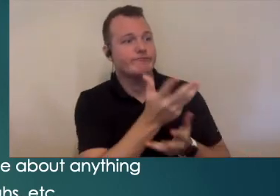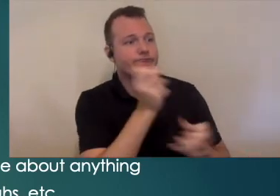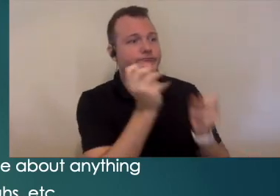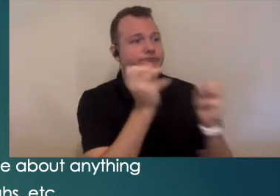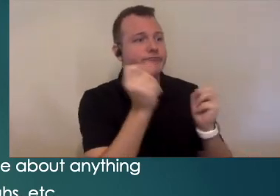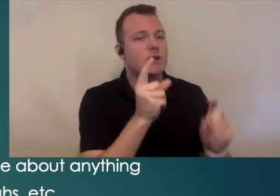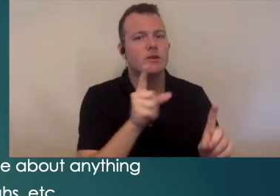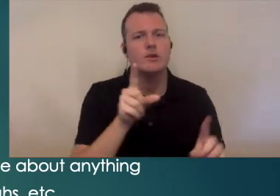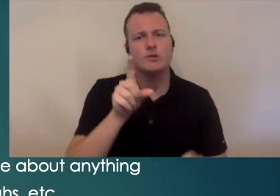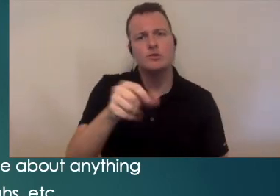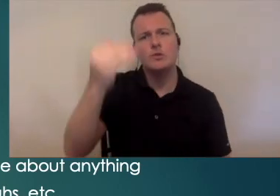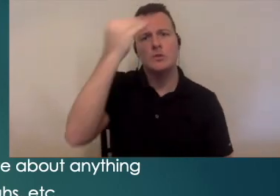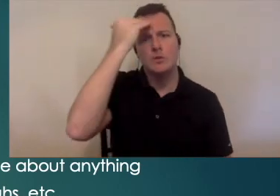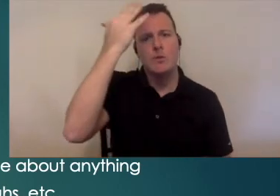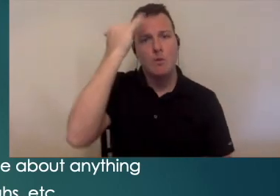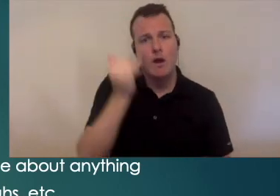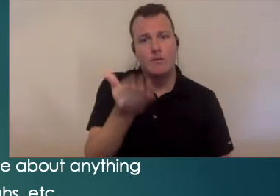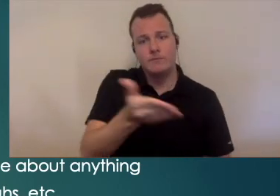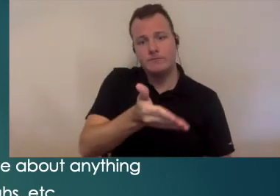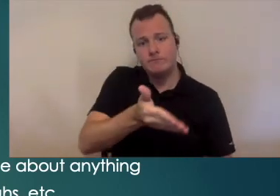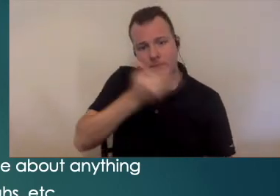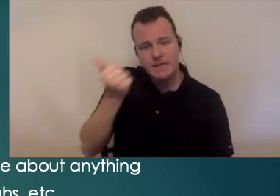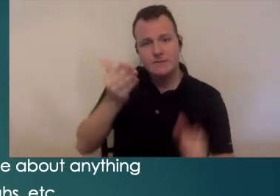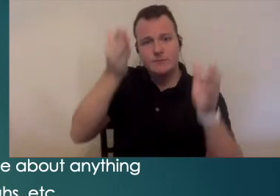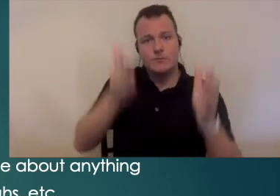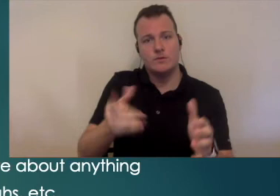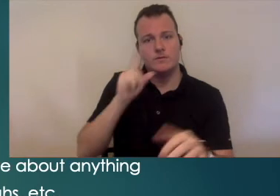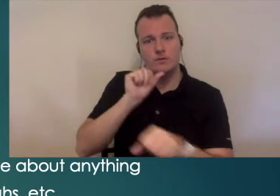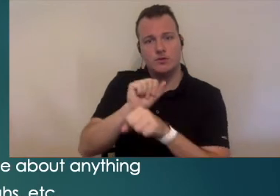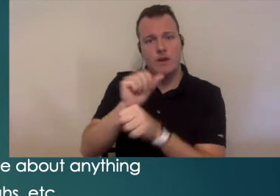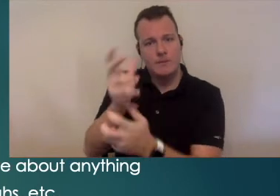why you're the best person for that position, so be prepared to answer that,